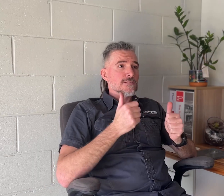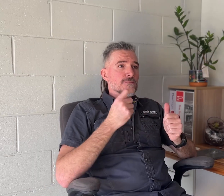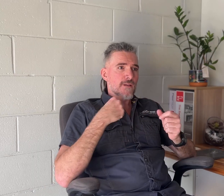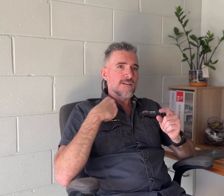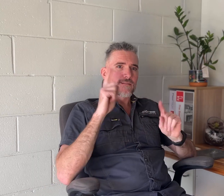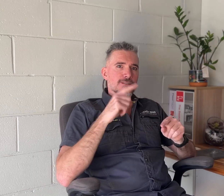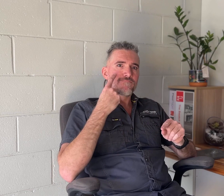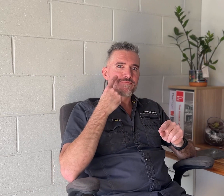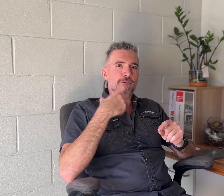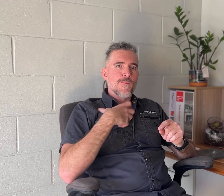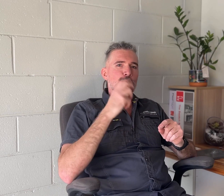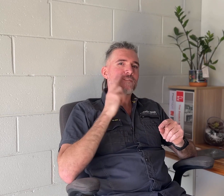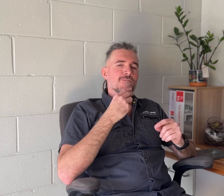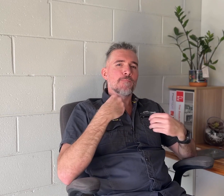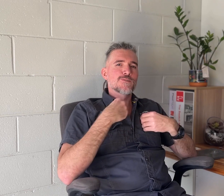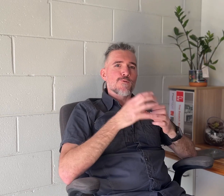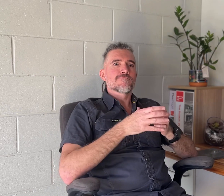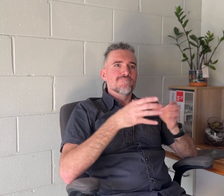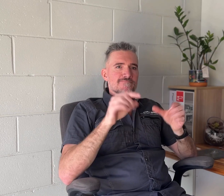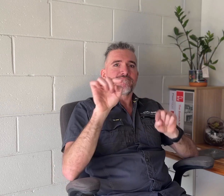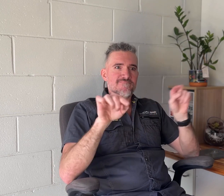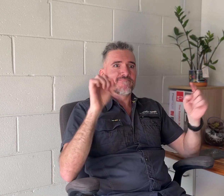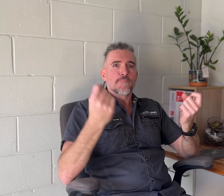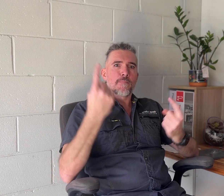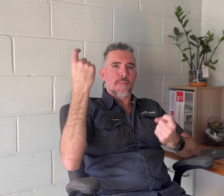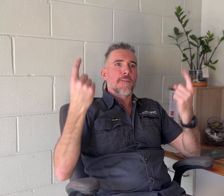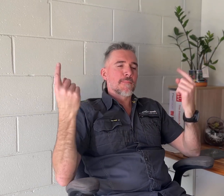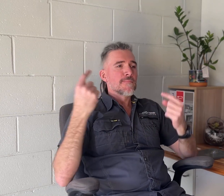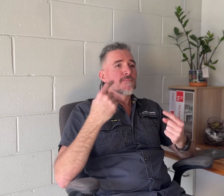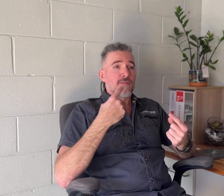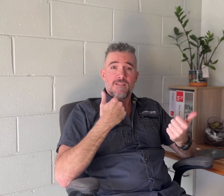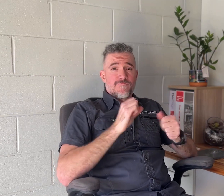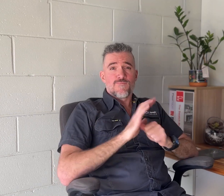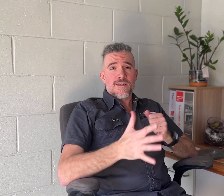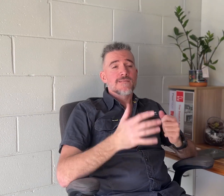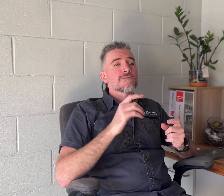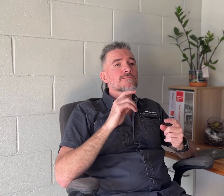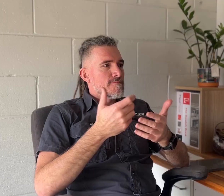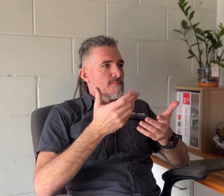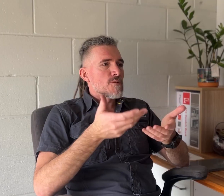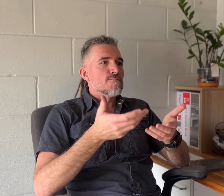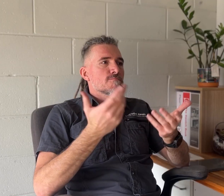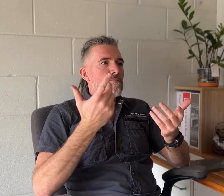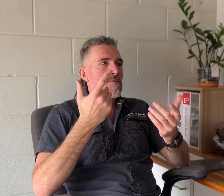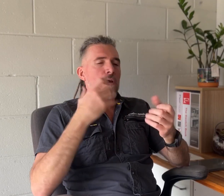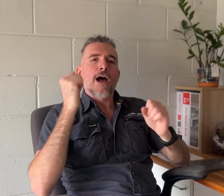It’s great because I’m noticing that Deaf people are now establishing their own businesses. Which I think is amazing.